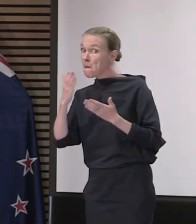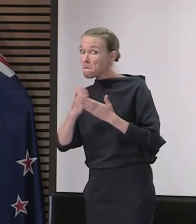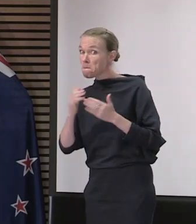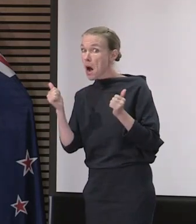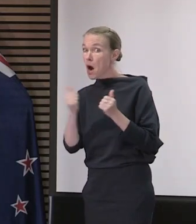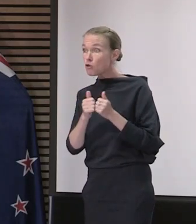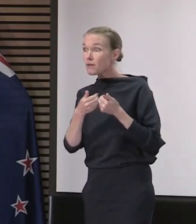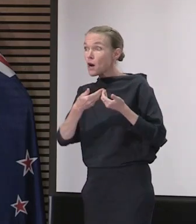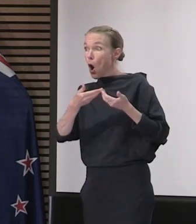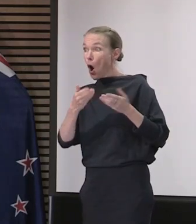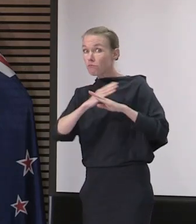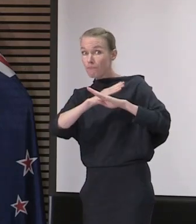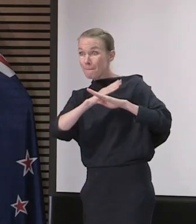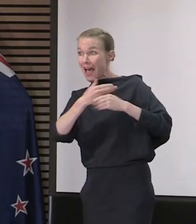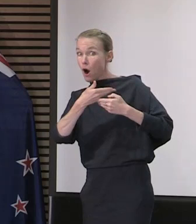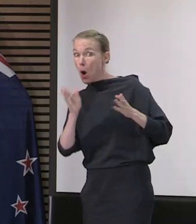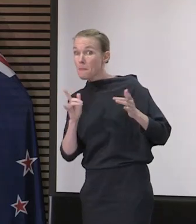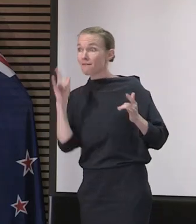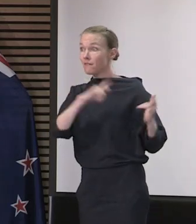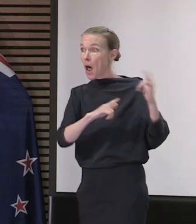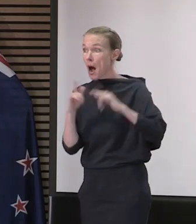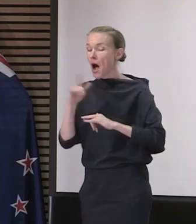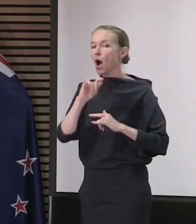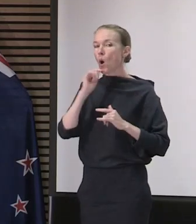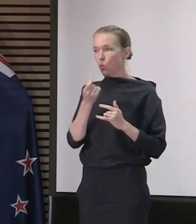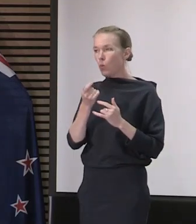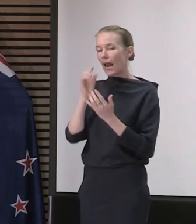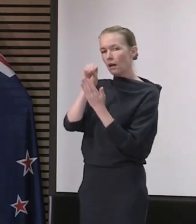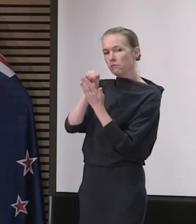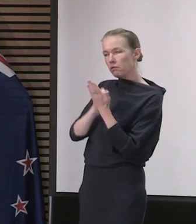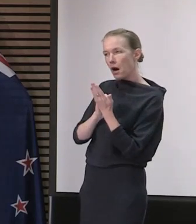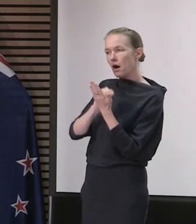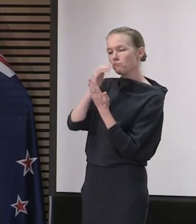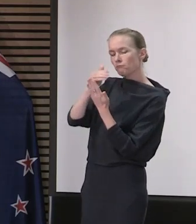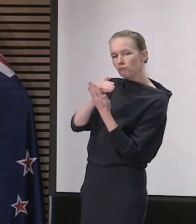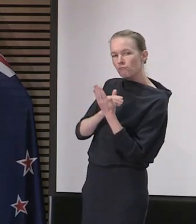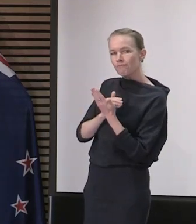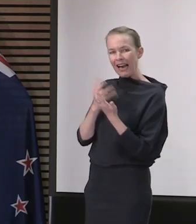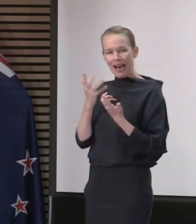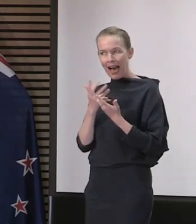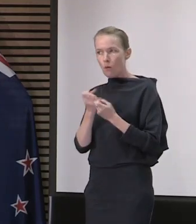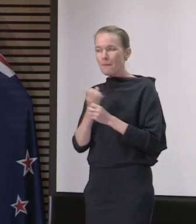level, to have a trans-Tasman bubble that we are working very closely with our Australian counterpart on what